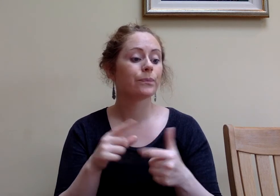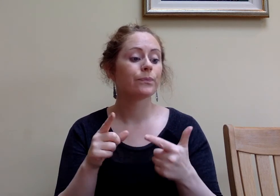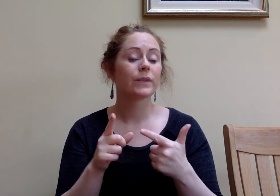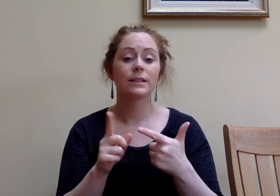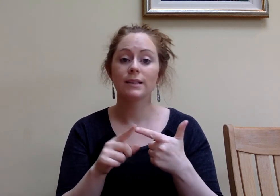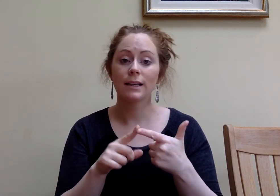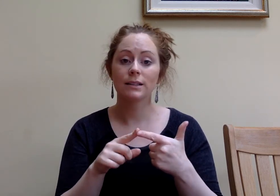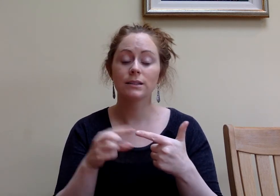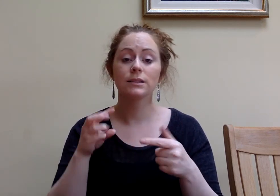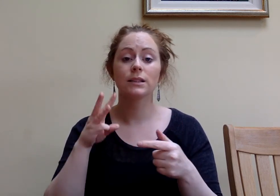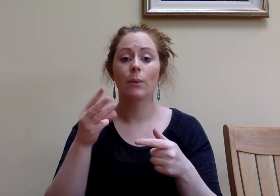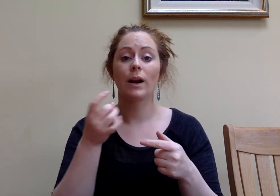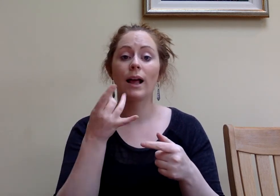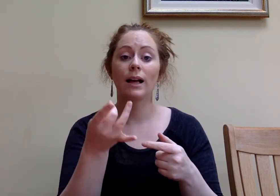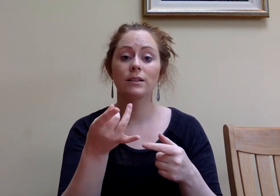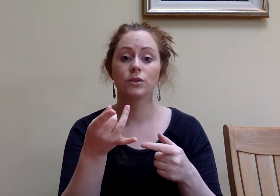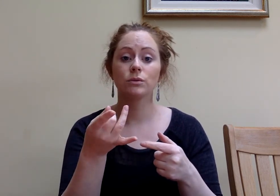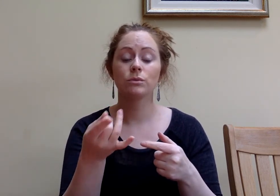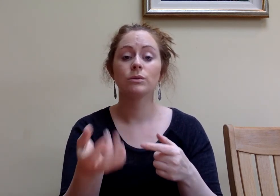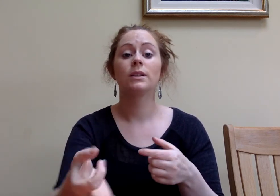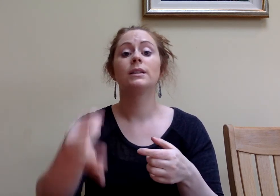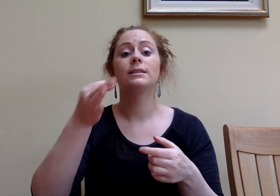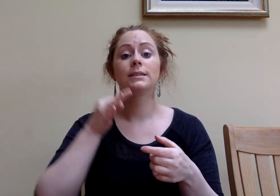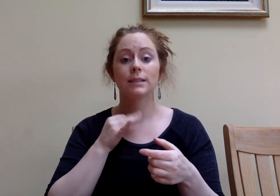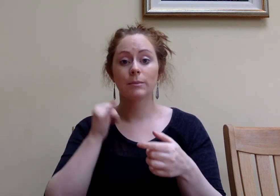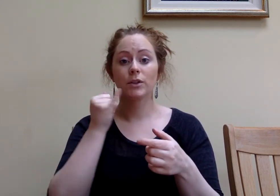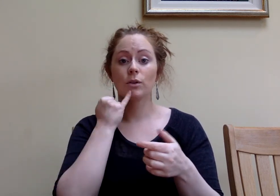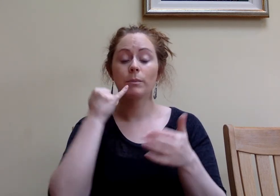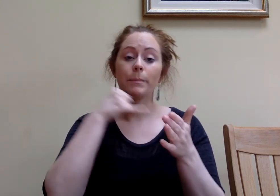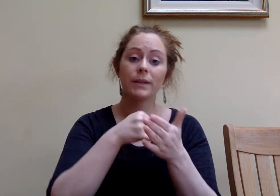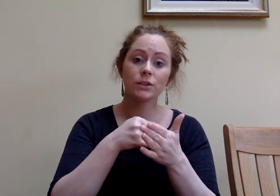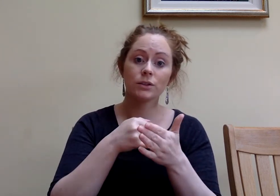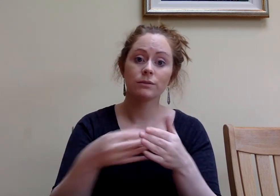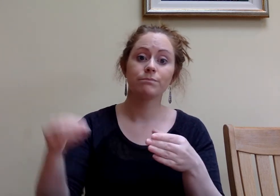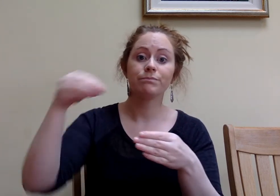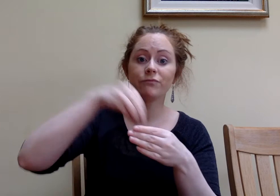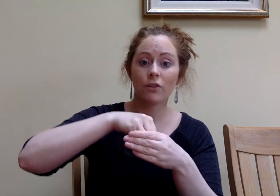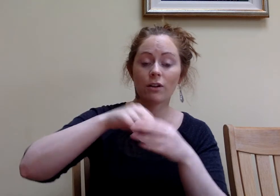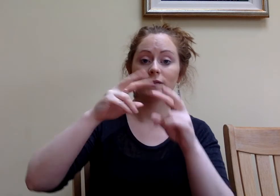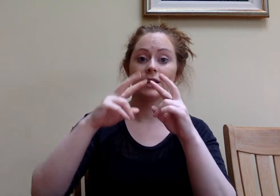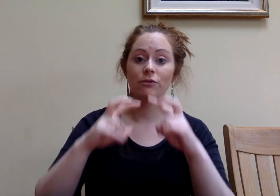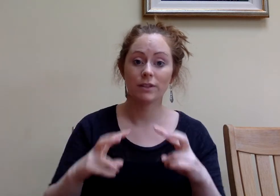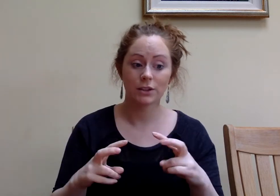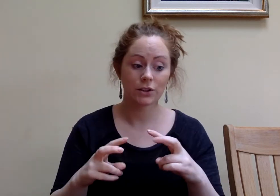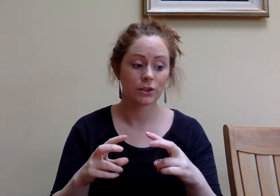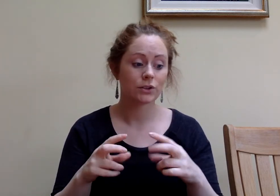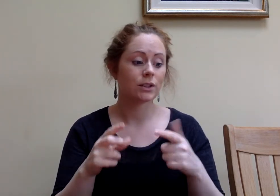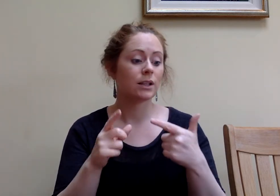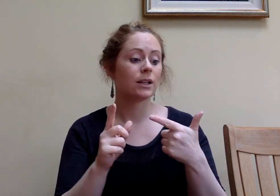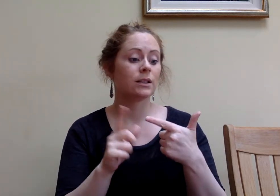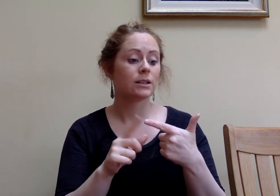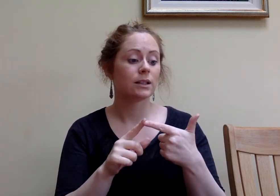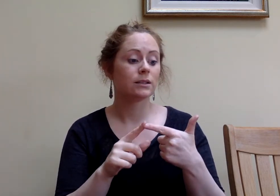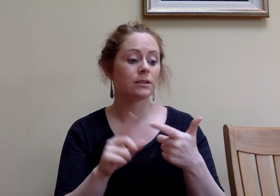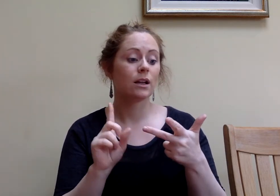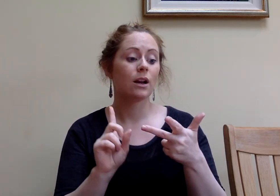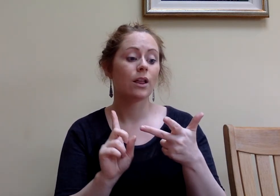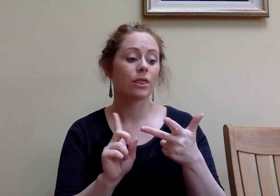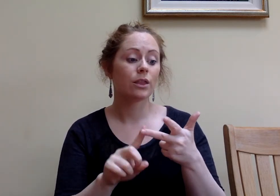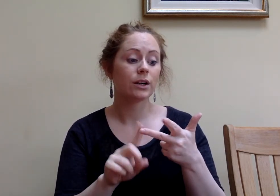Second, I will ask you to give me your consent to let me interview you.